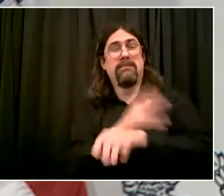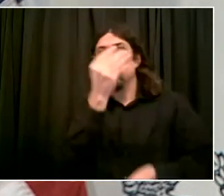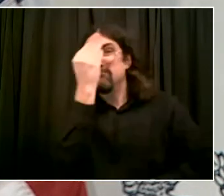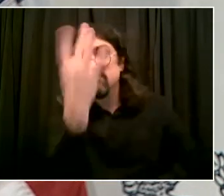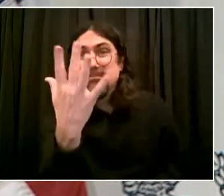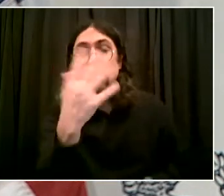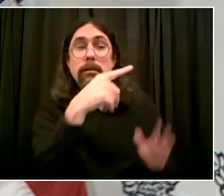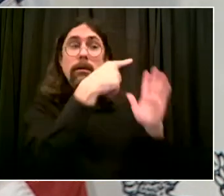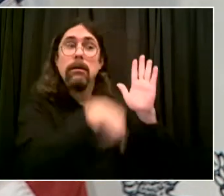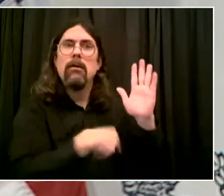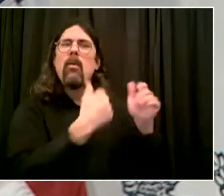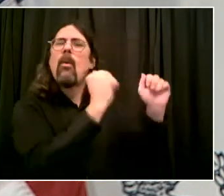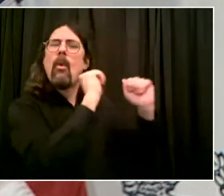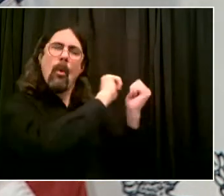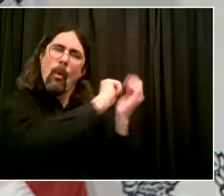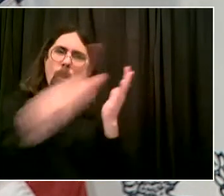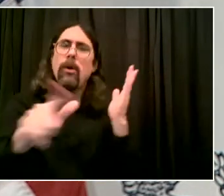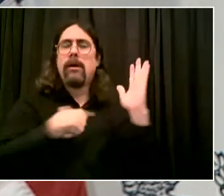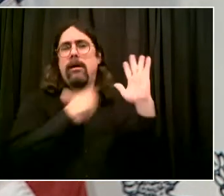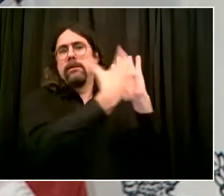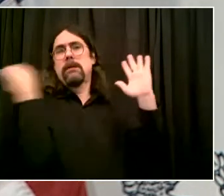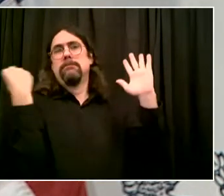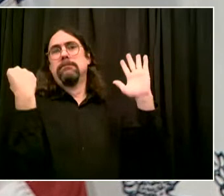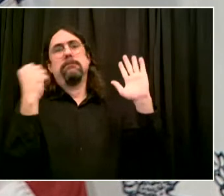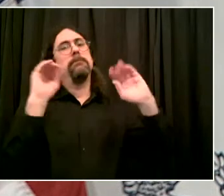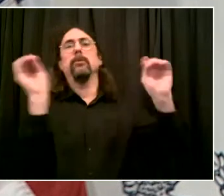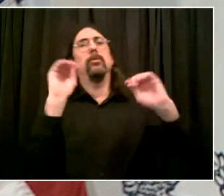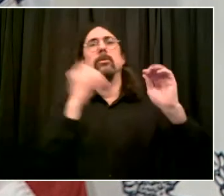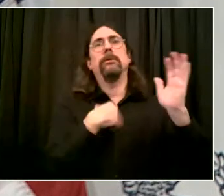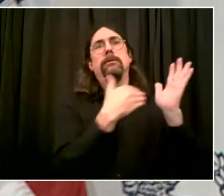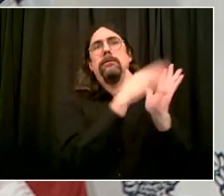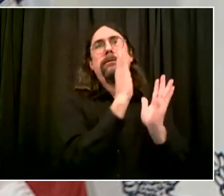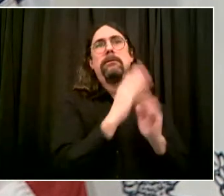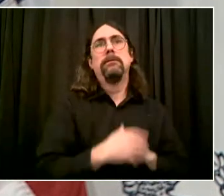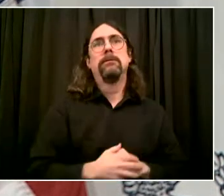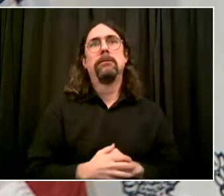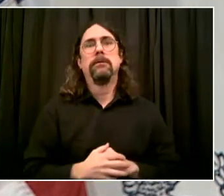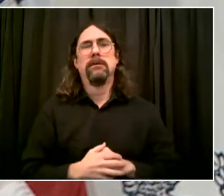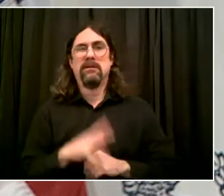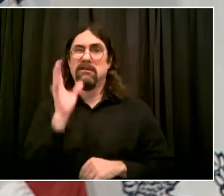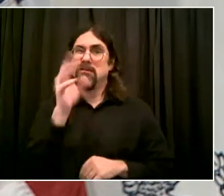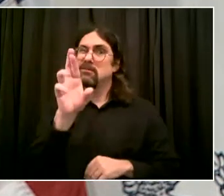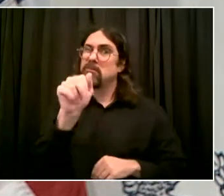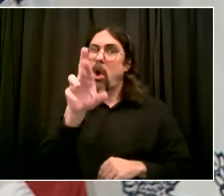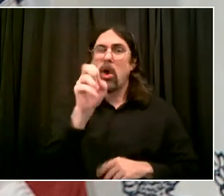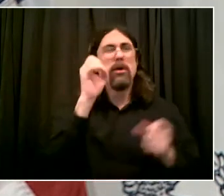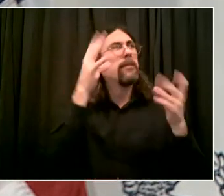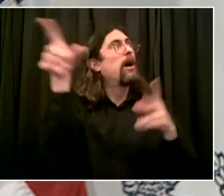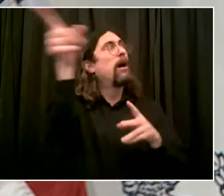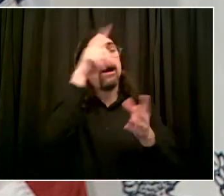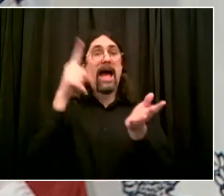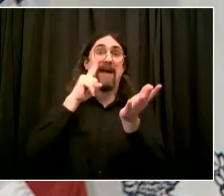IN THTHMAE KING HAS BEEN AN EXTRAORDINARY CHANGE. THE MOU THAT WENT WITHTHT I FROM THE POLICE